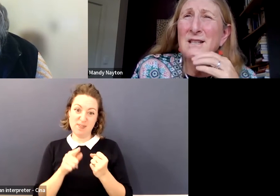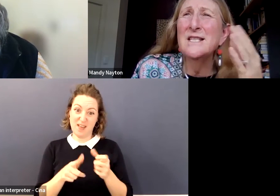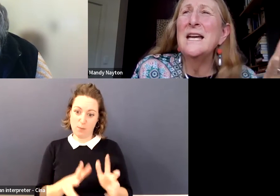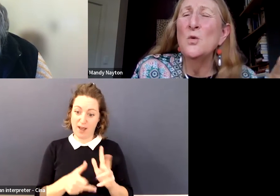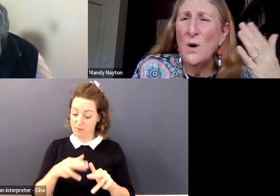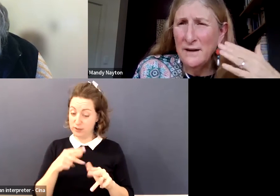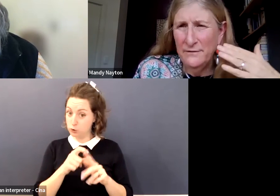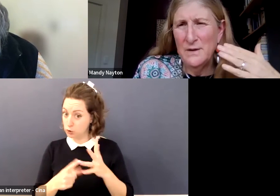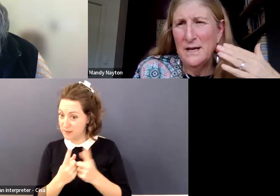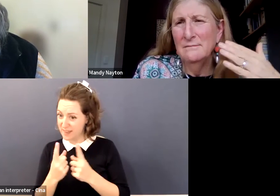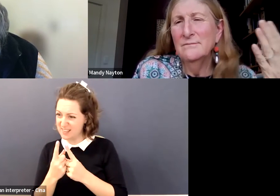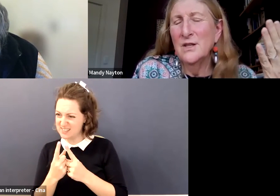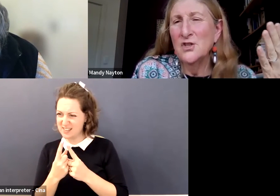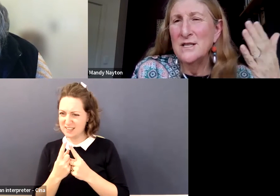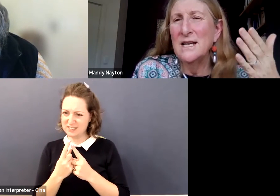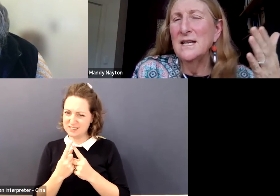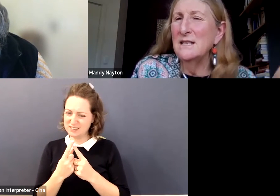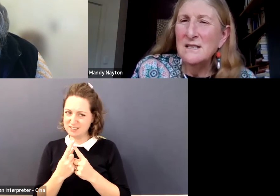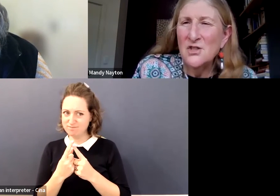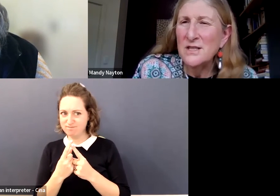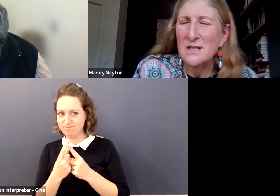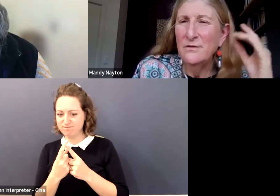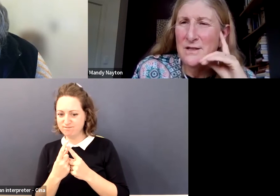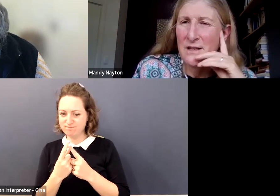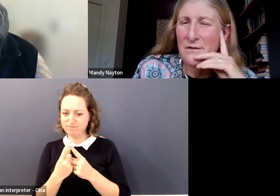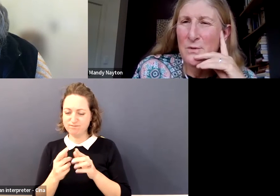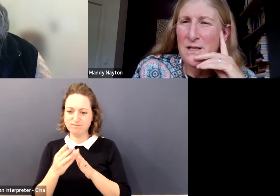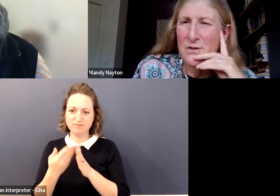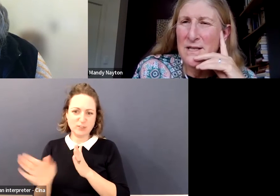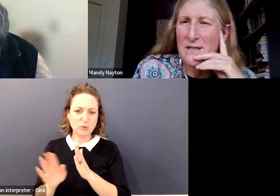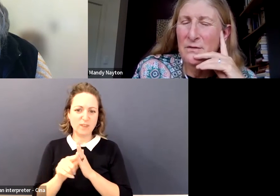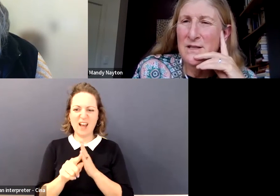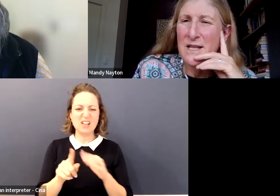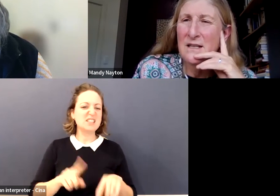that take away from that that just say it's just a difference, everybody else has a difference, then